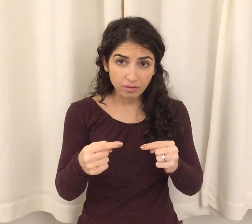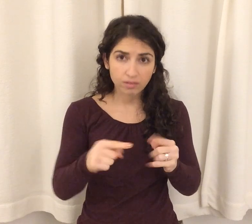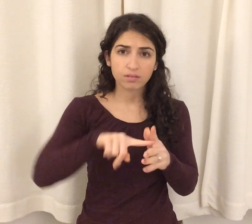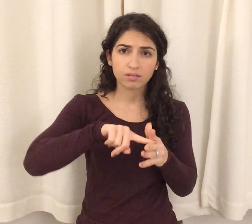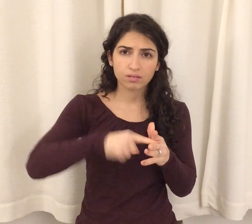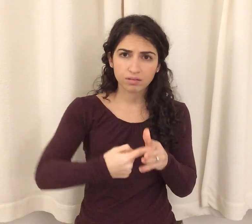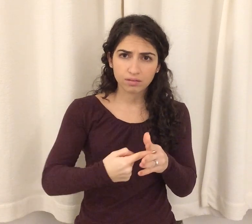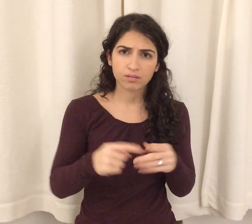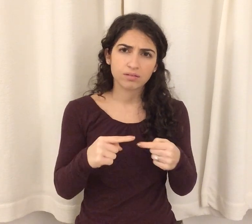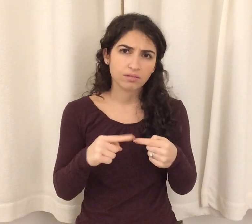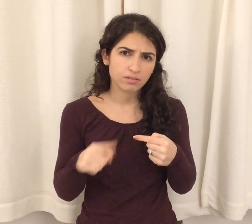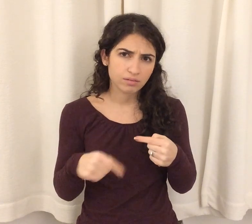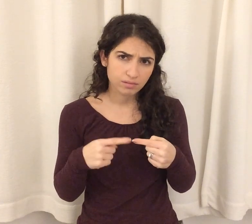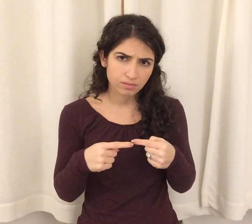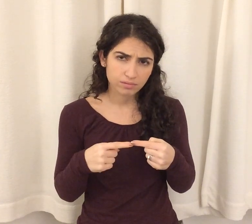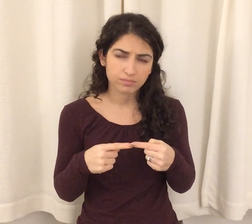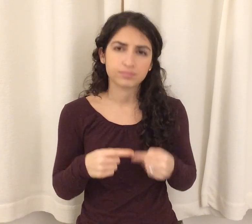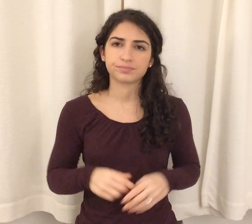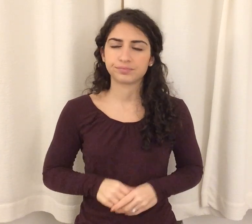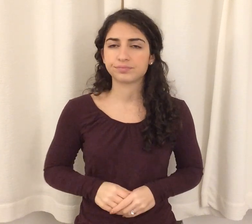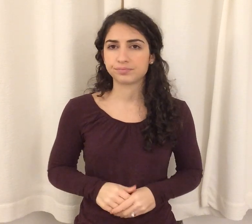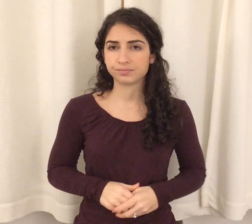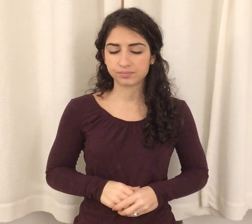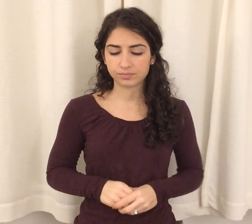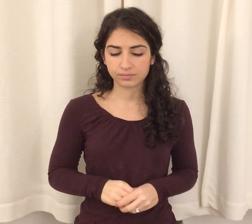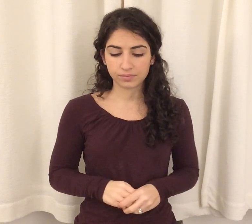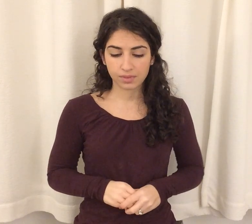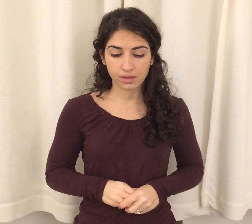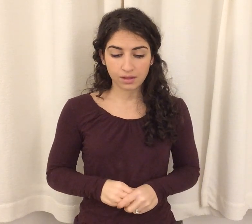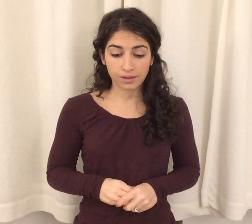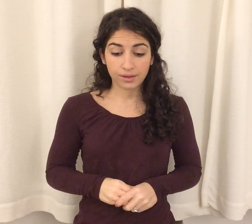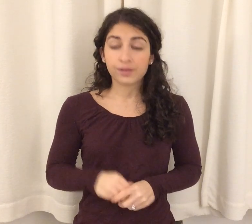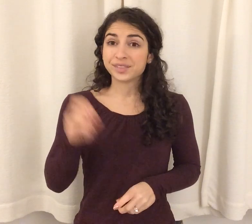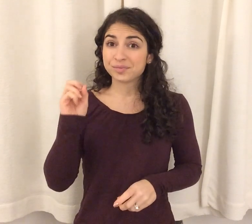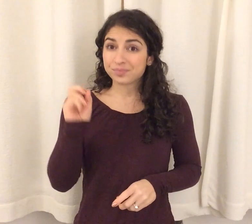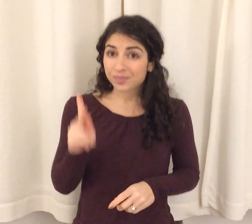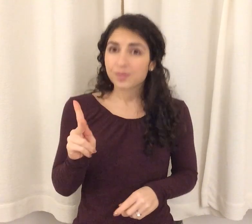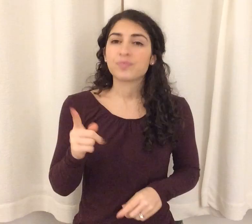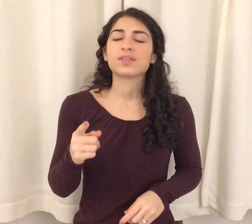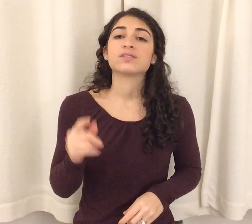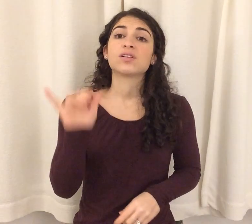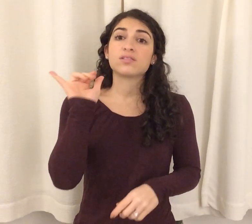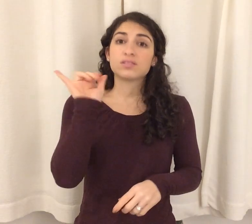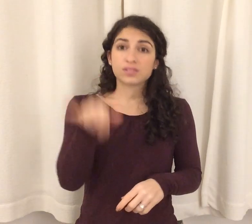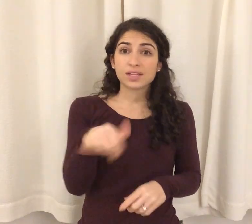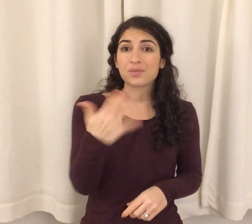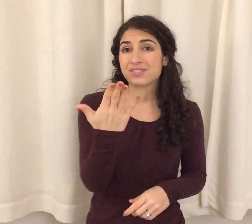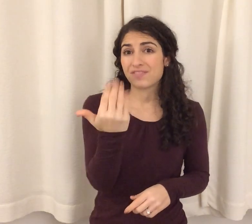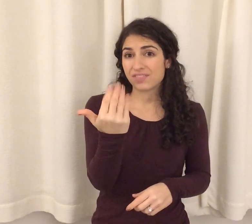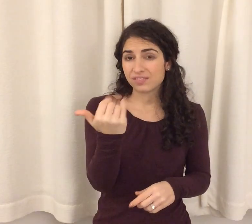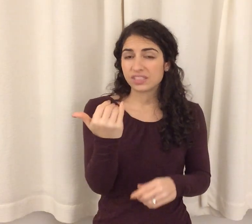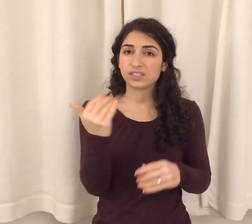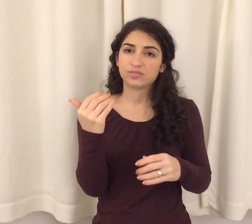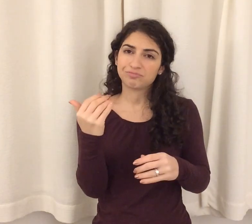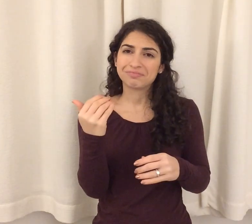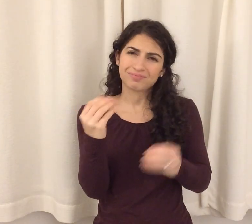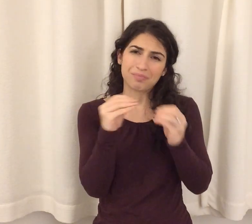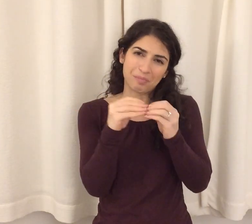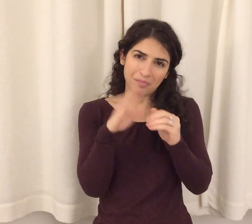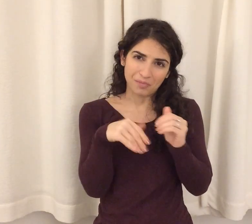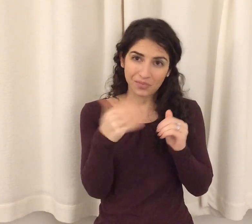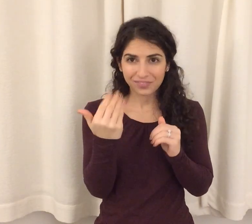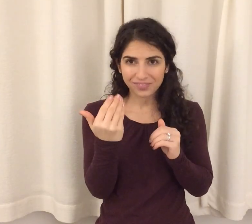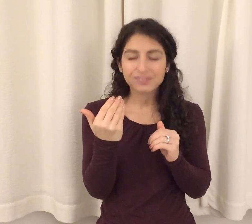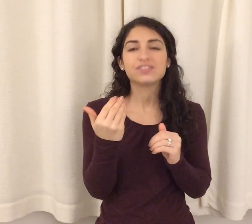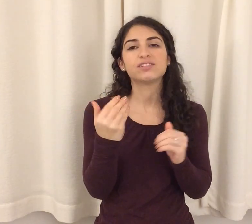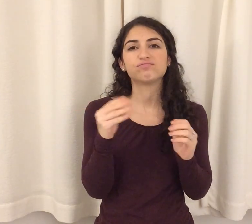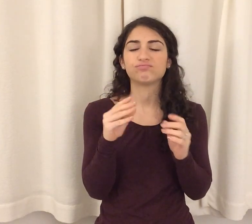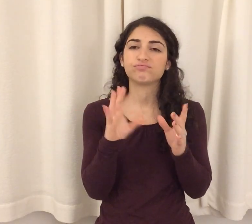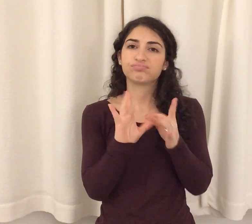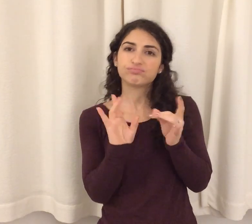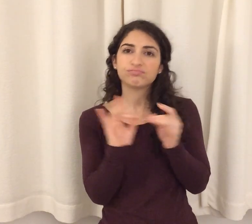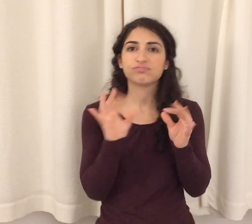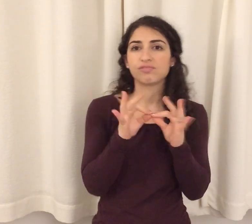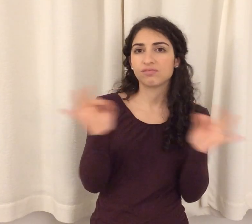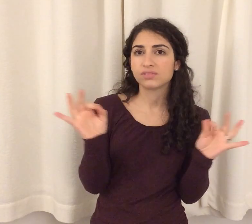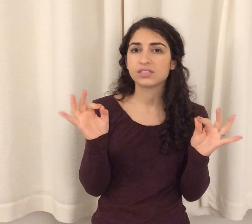began when?" Alright, so those are 15 phrases